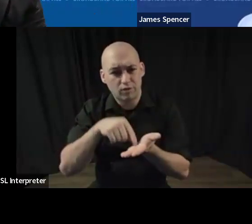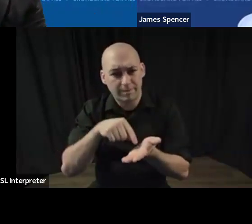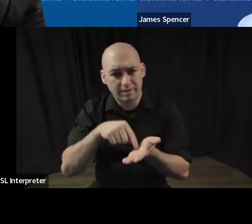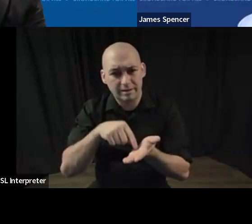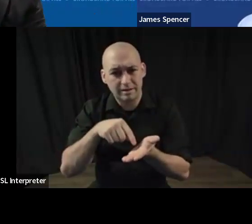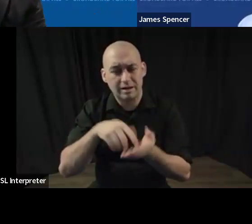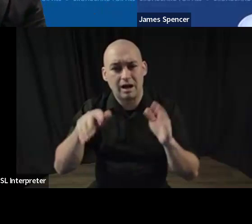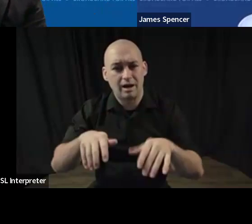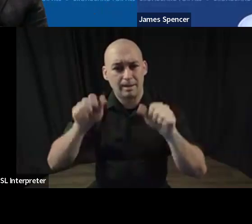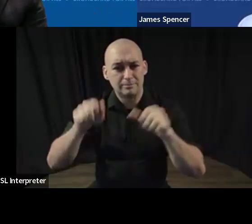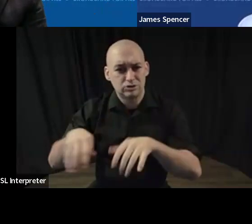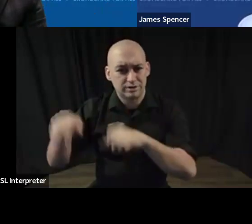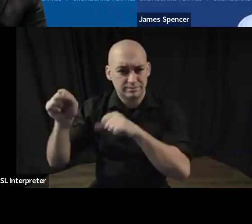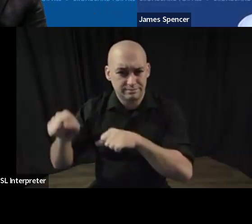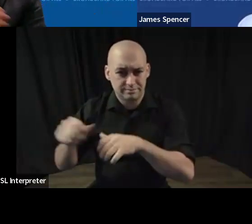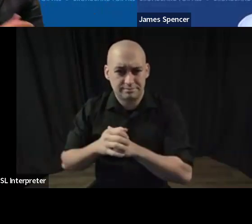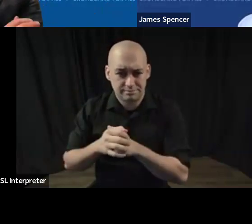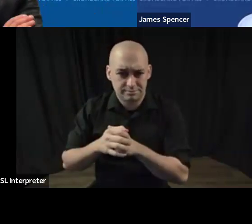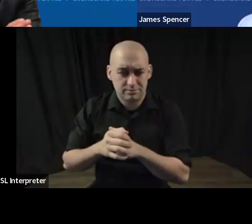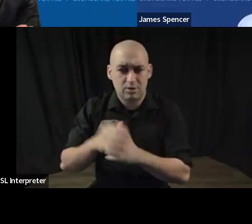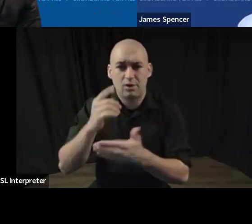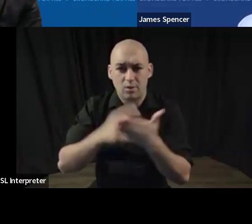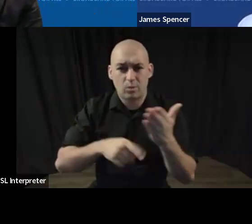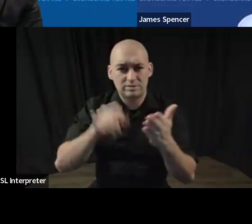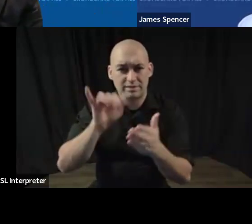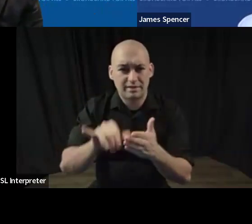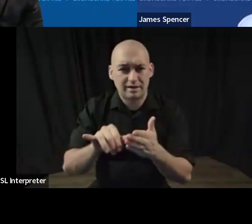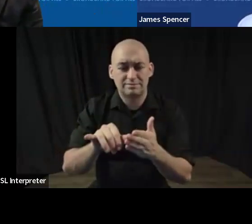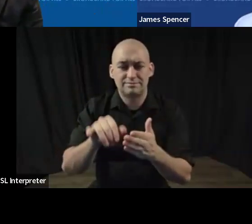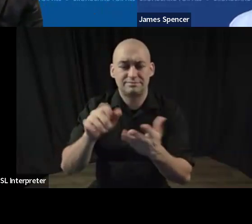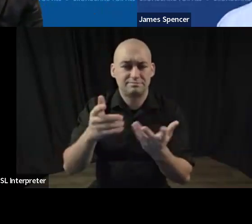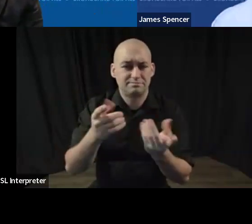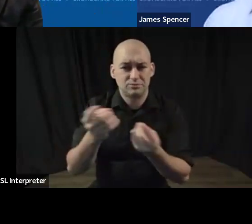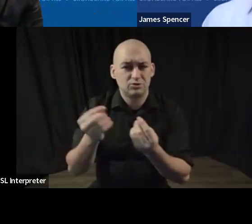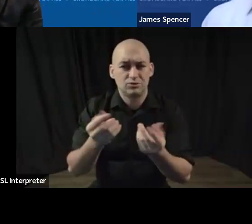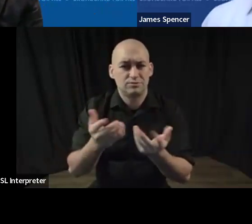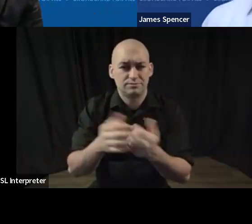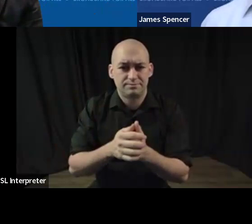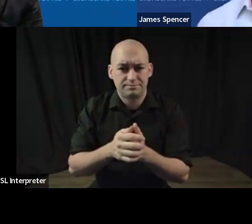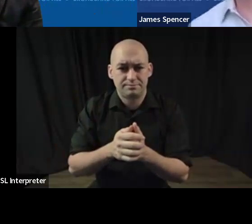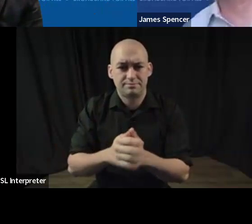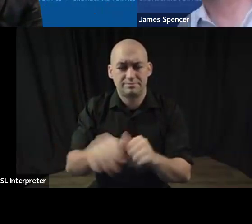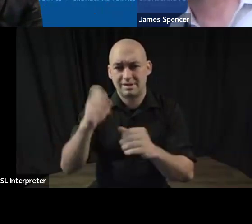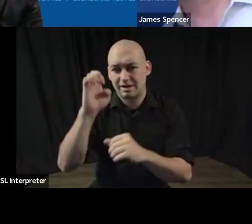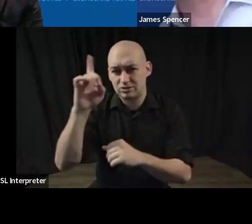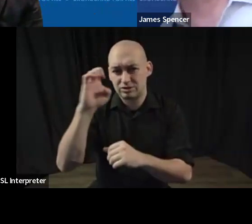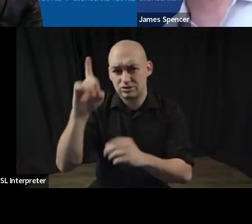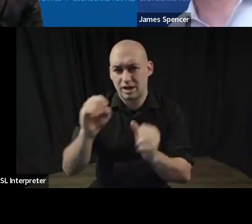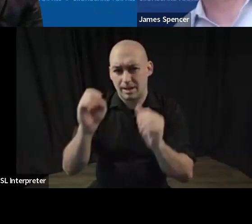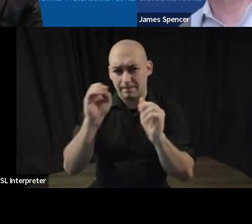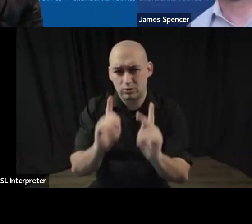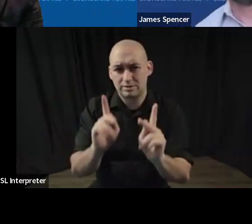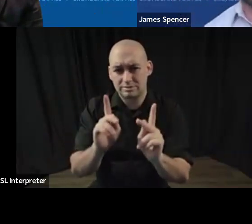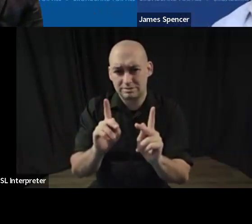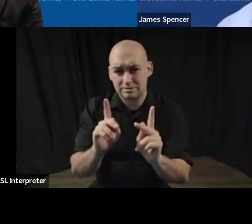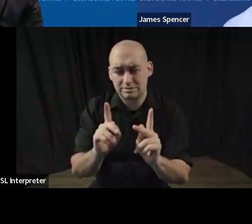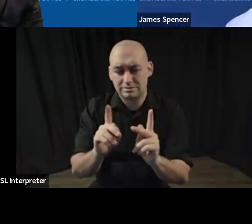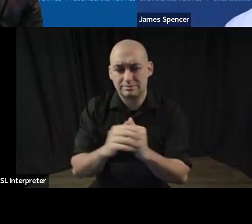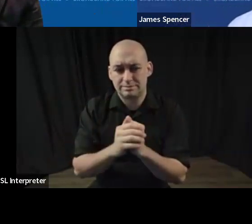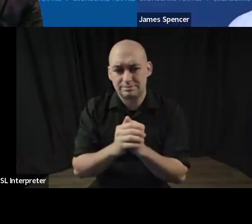that you know, what are those springboards so educational opportunities that can be empowered by